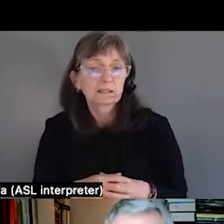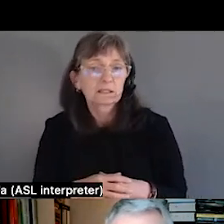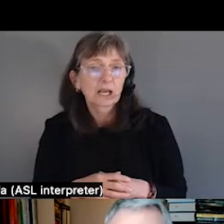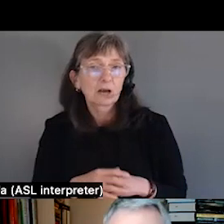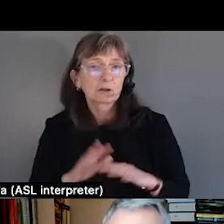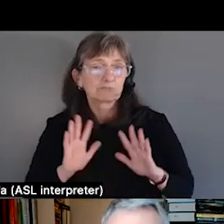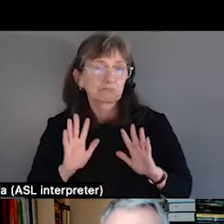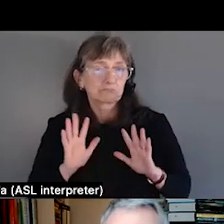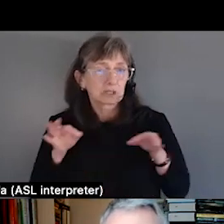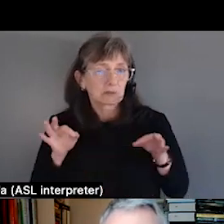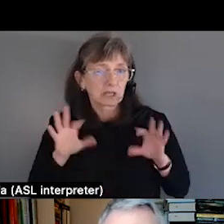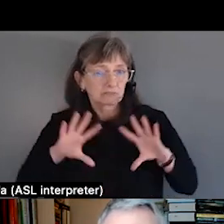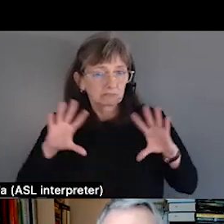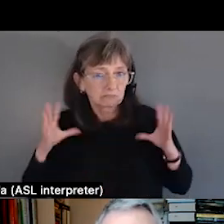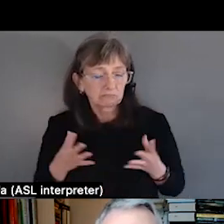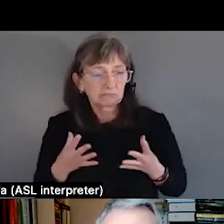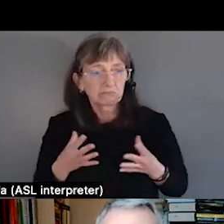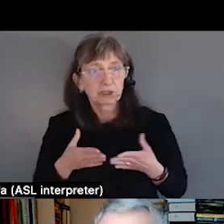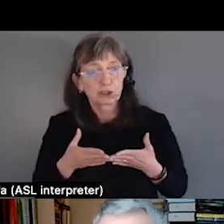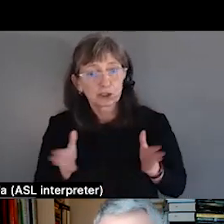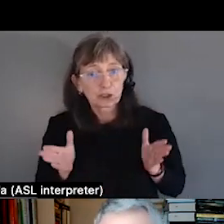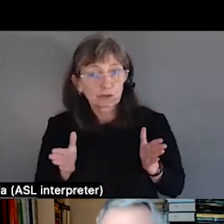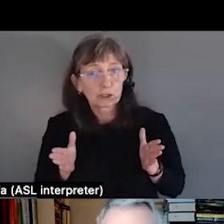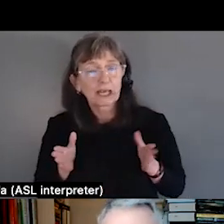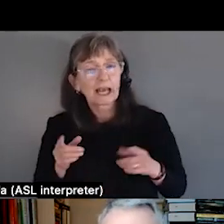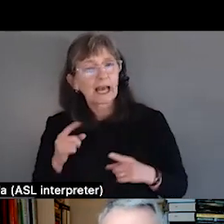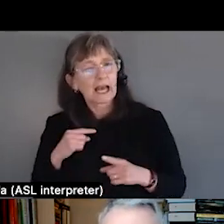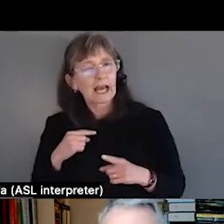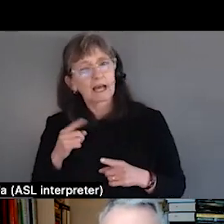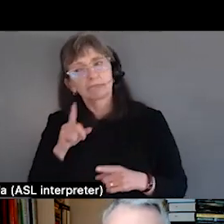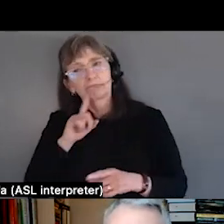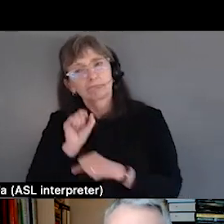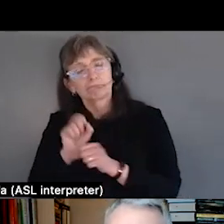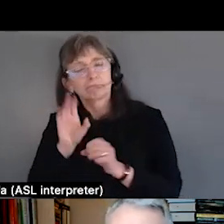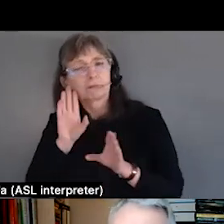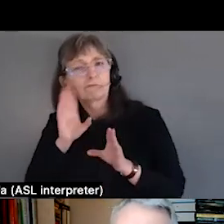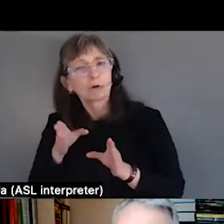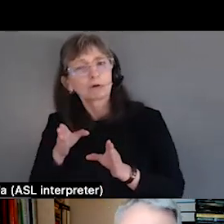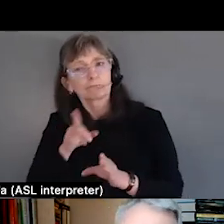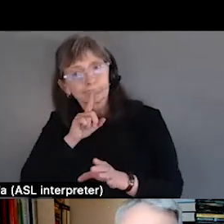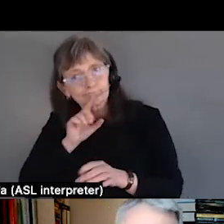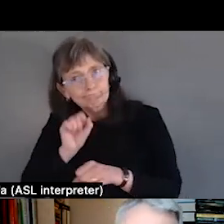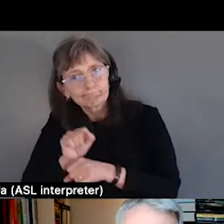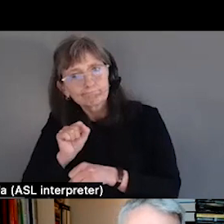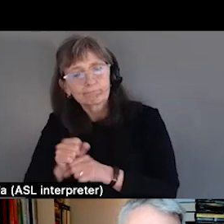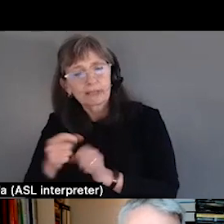and look at some real-world examples. And I'm gonna pull out some specific titles to share with